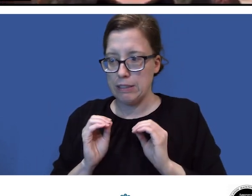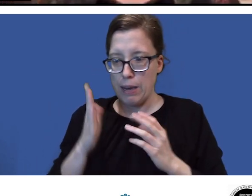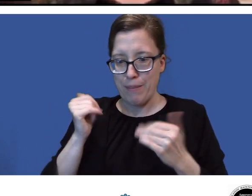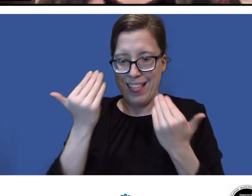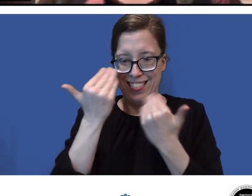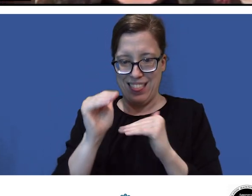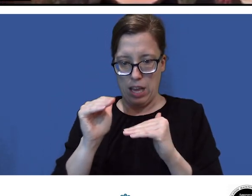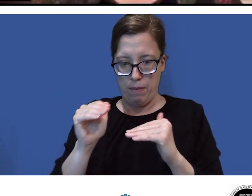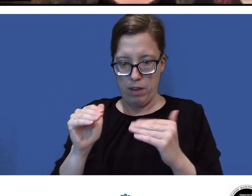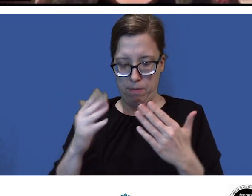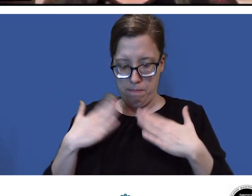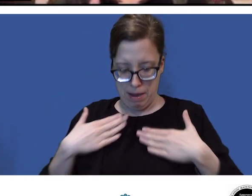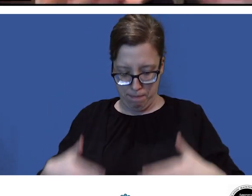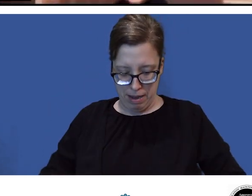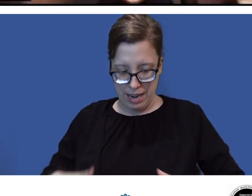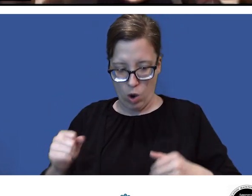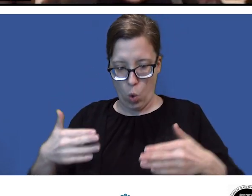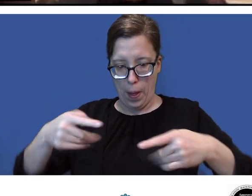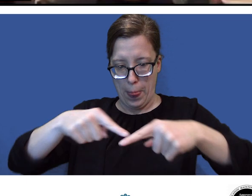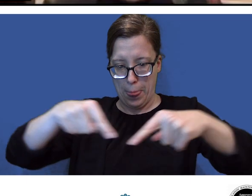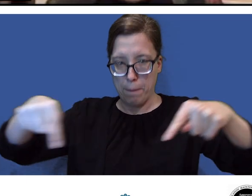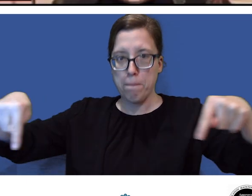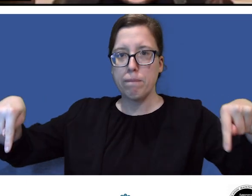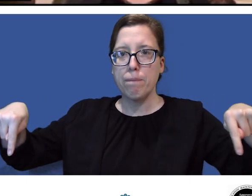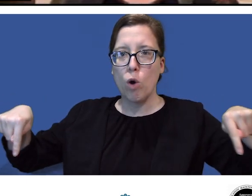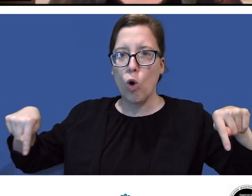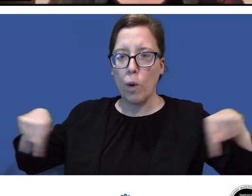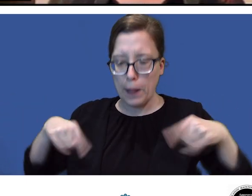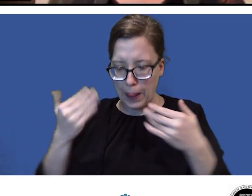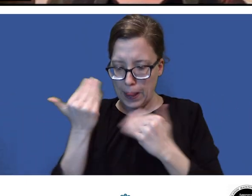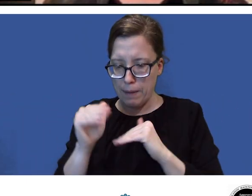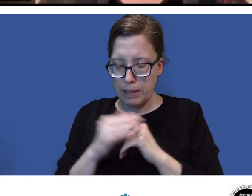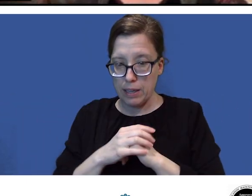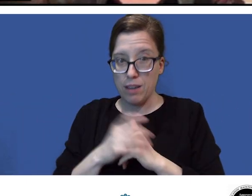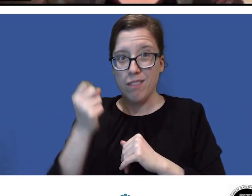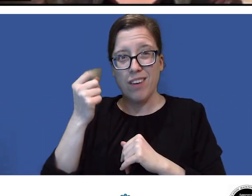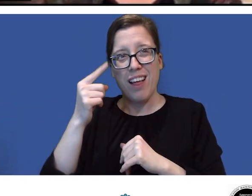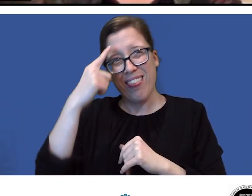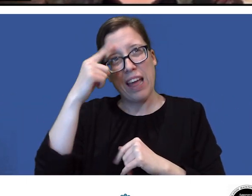I don't know about you, but my body in this little bubble around me is boring a lot of the time so